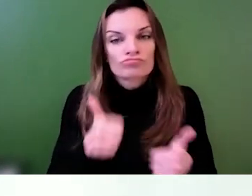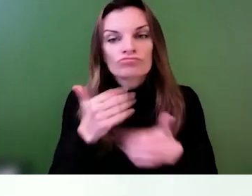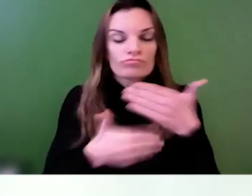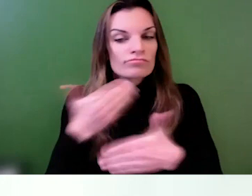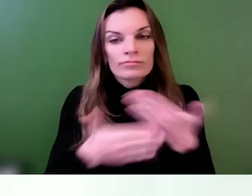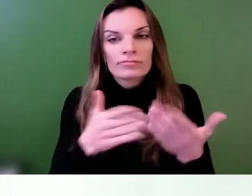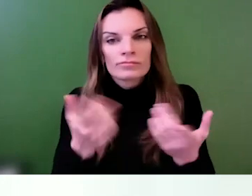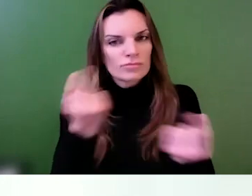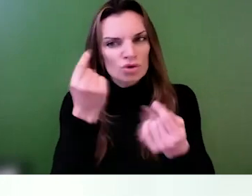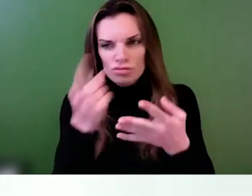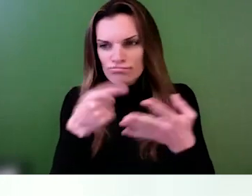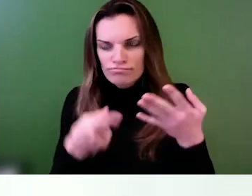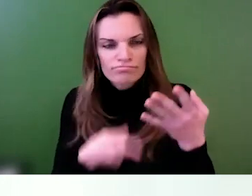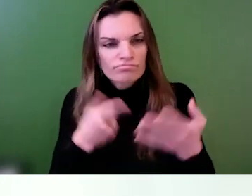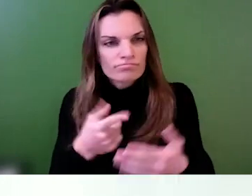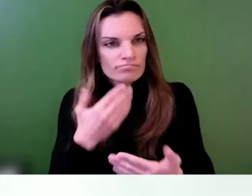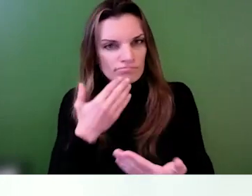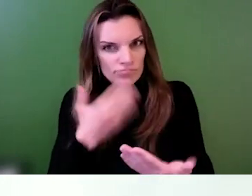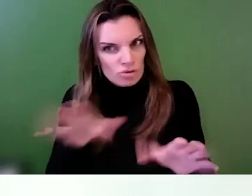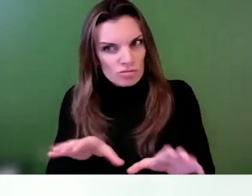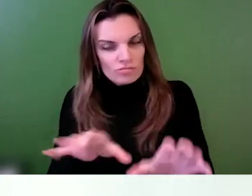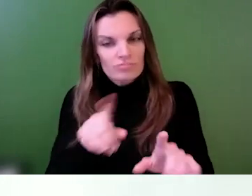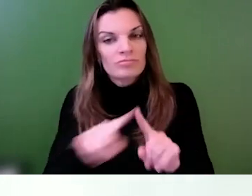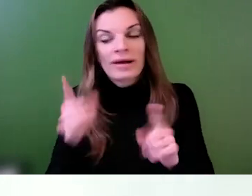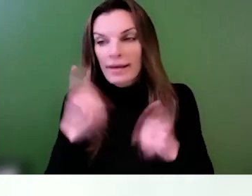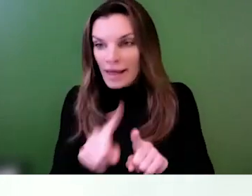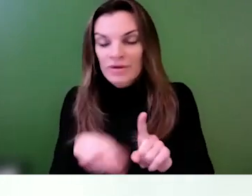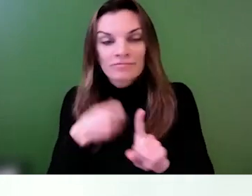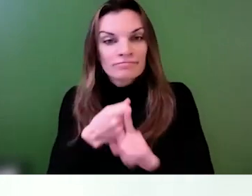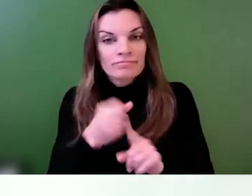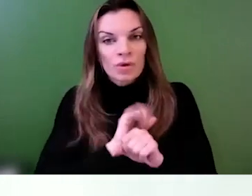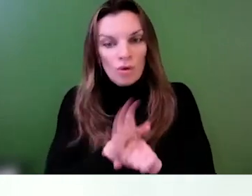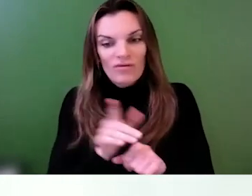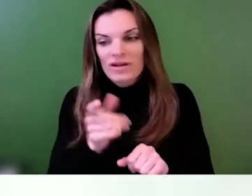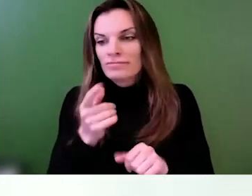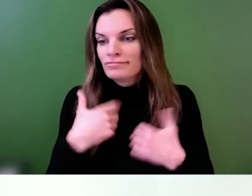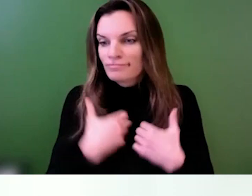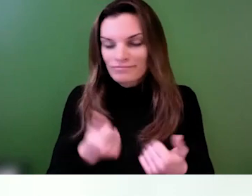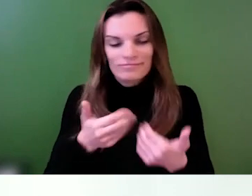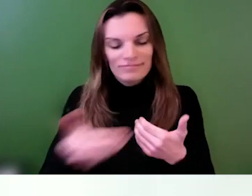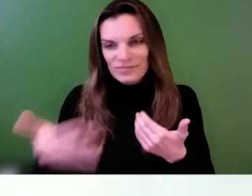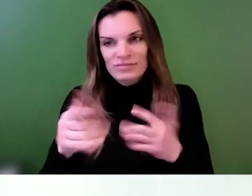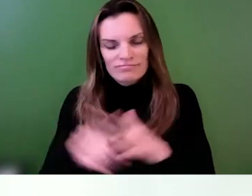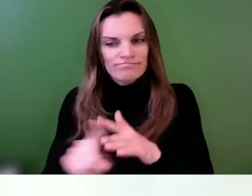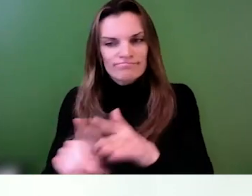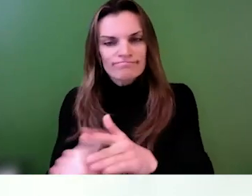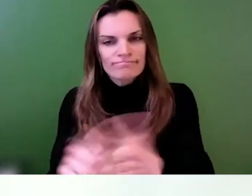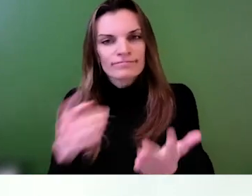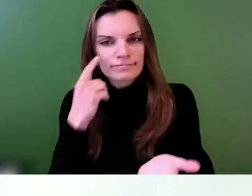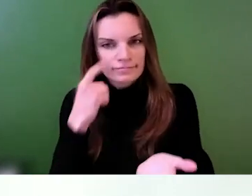achieve all of those tasks. But since having long COVID, Amy has been experiencing symptoms particularly brain fog which